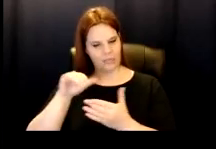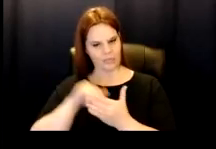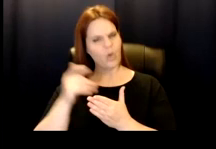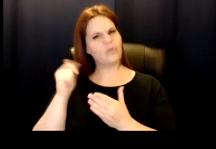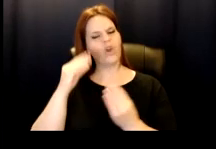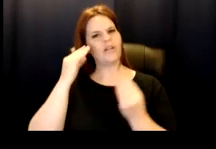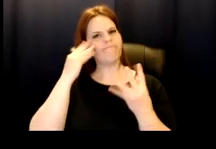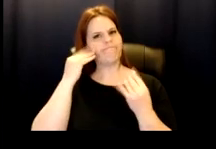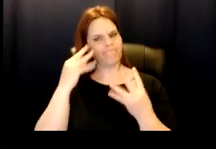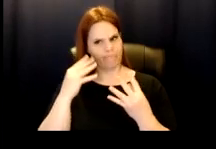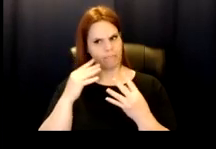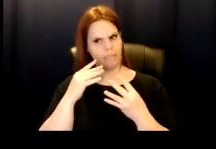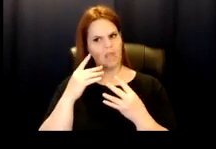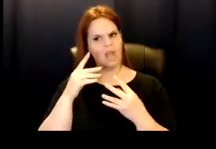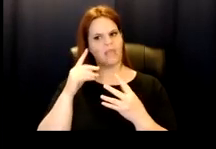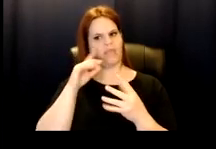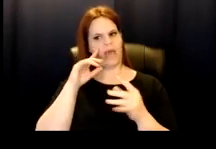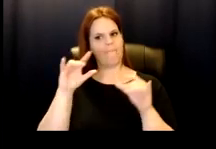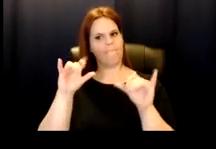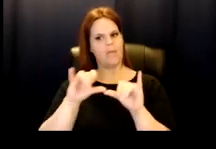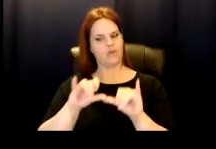participants' level of anxiety in general compared to their feelings of anxiety in the